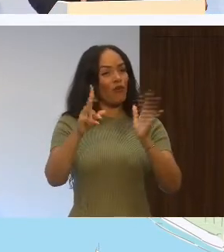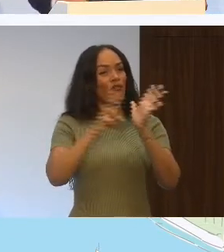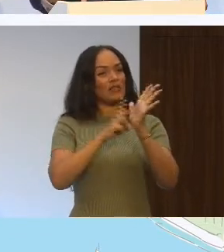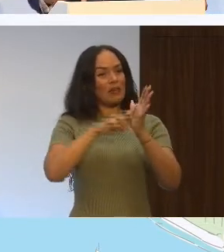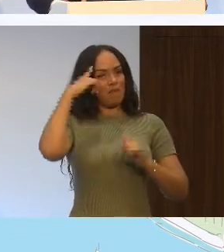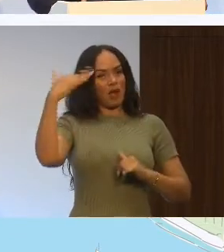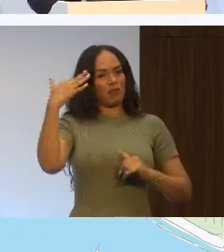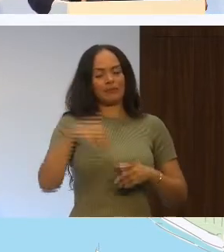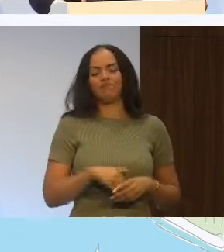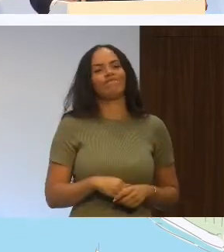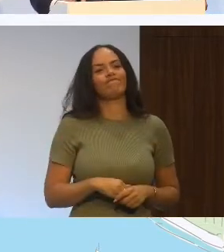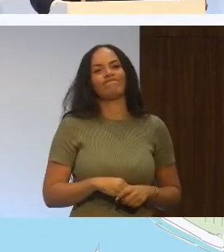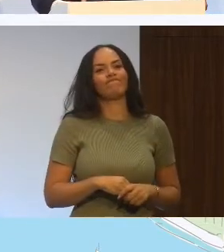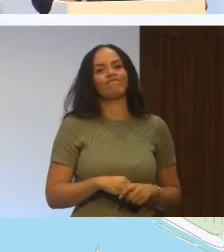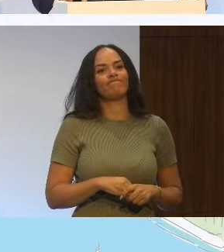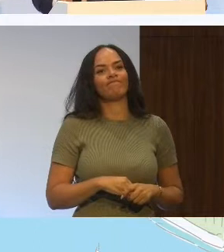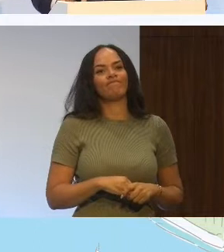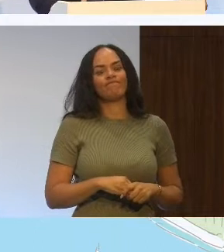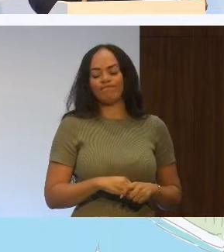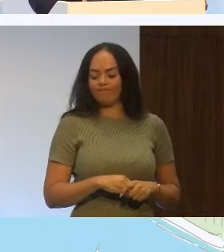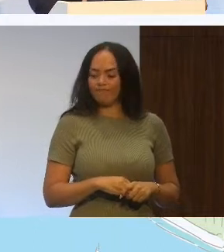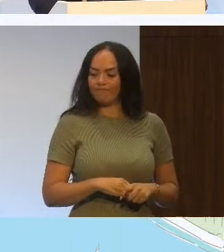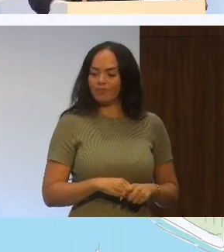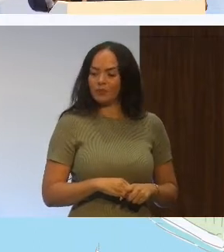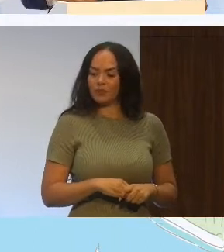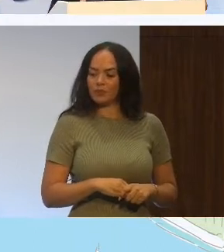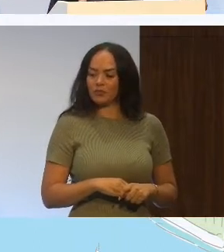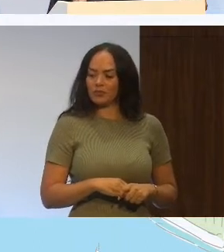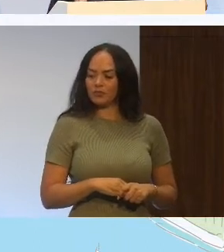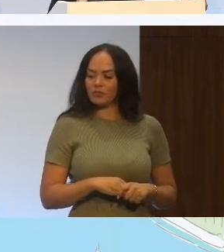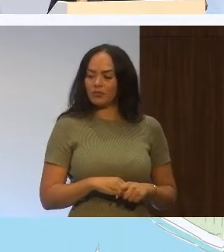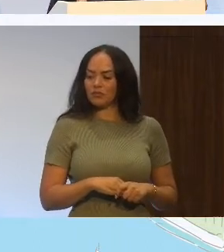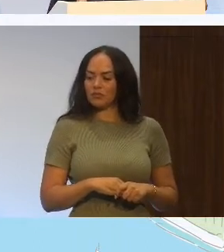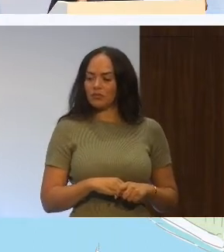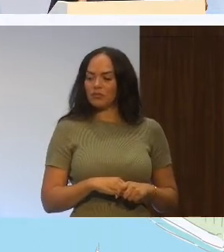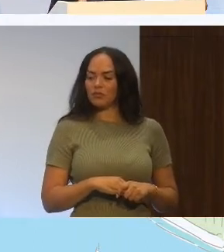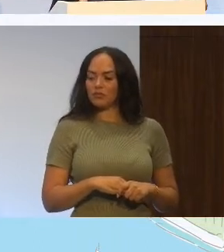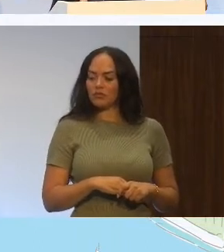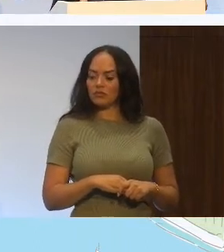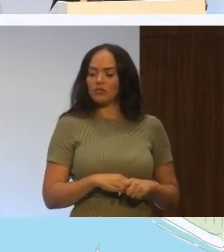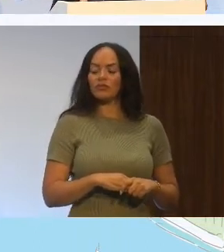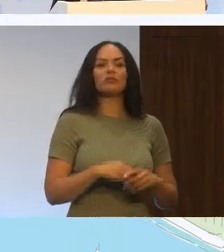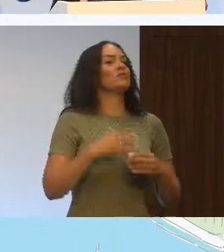As I said, the caloric tests are very typical trigger. When I send the patients for caloric tests to rule out any other Vestibular problem